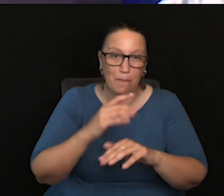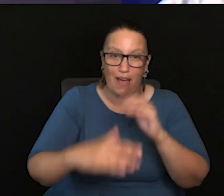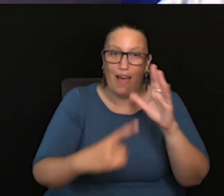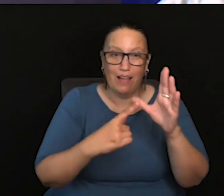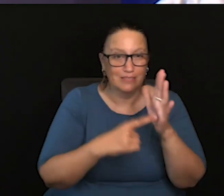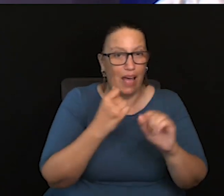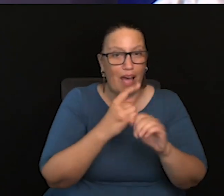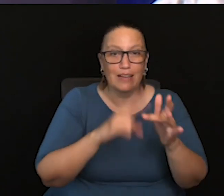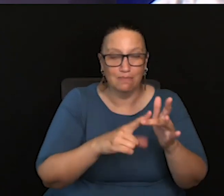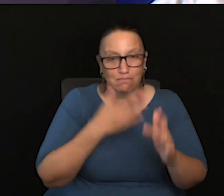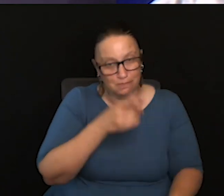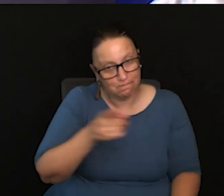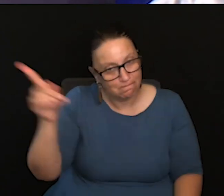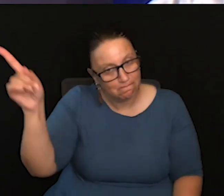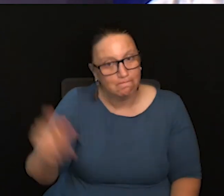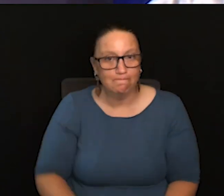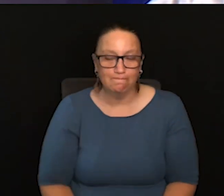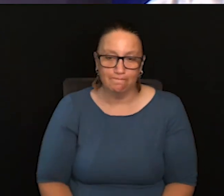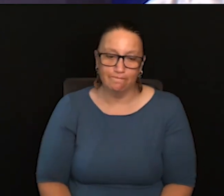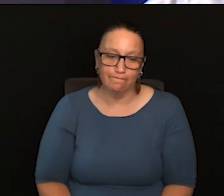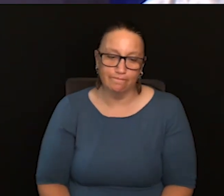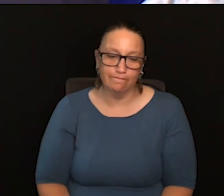recommending that people who have been infected with COVID-19